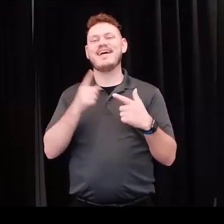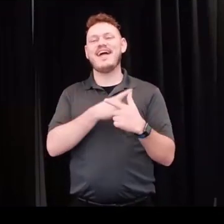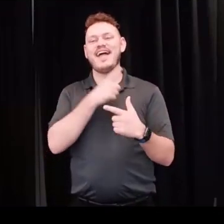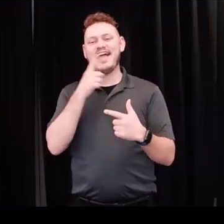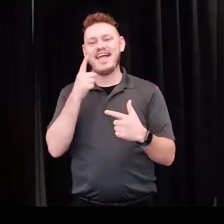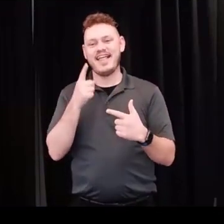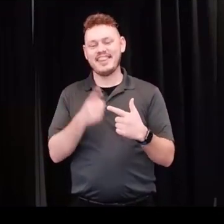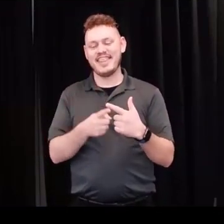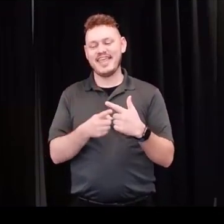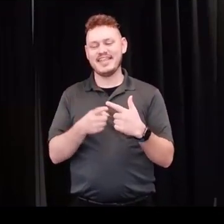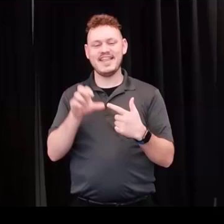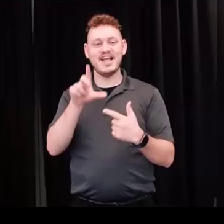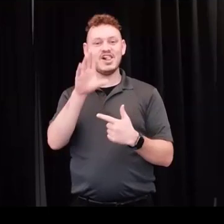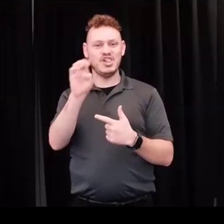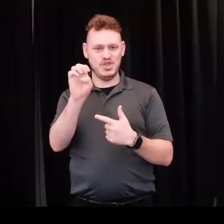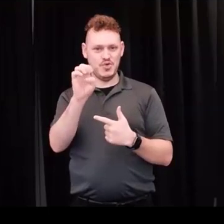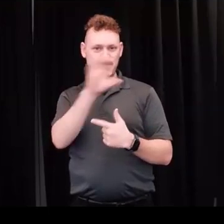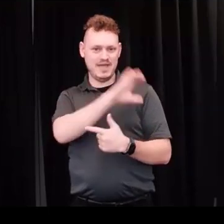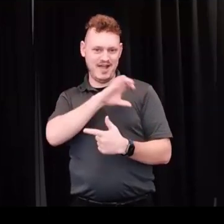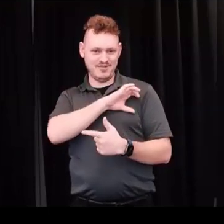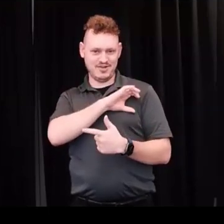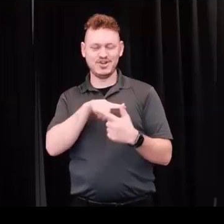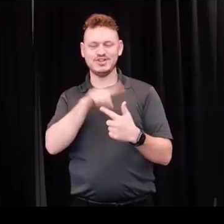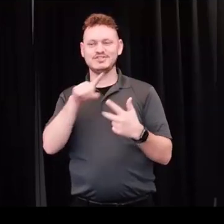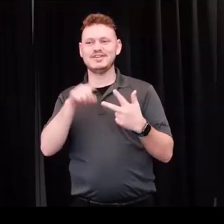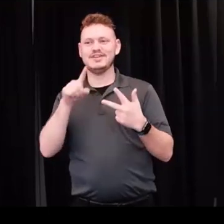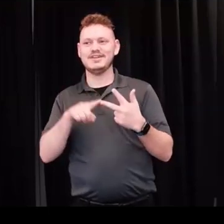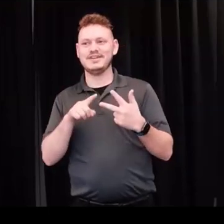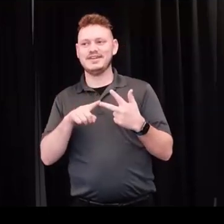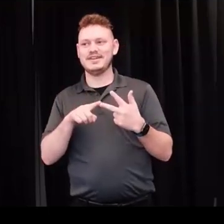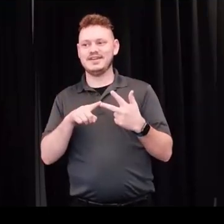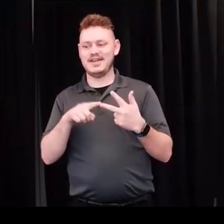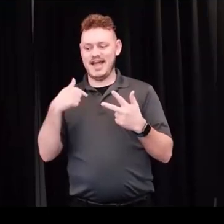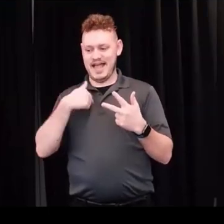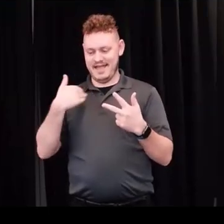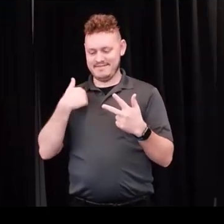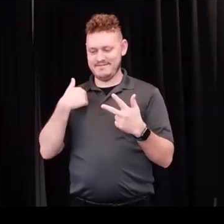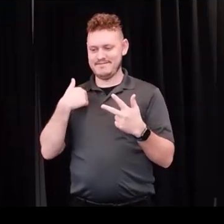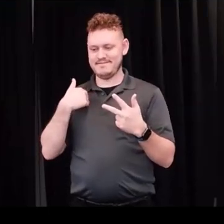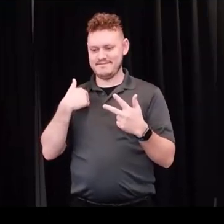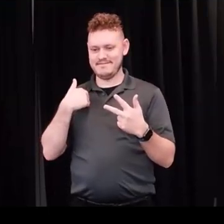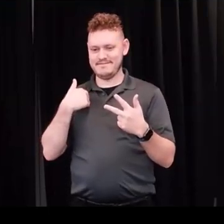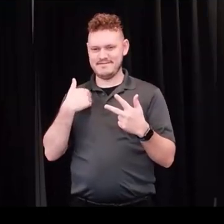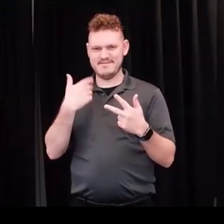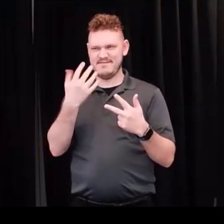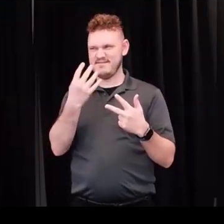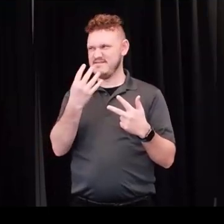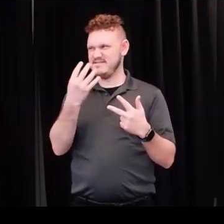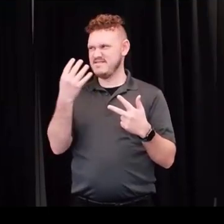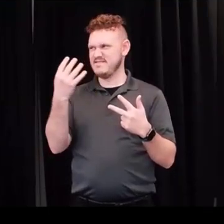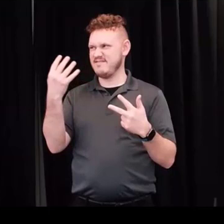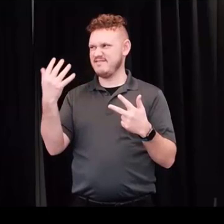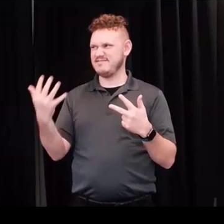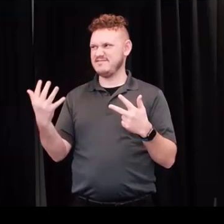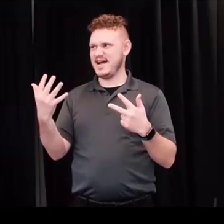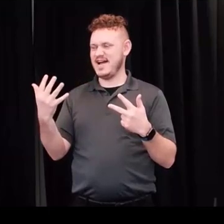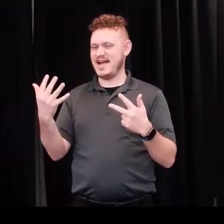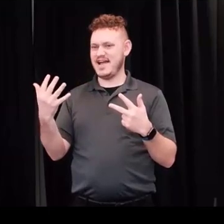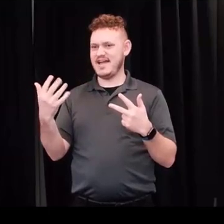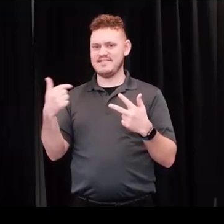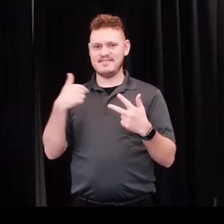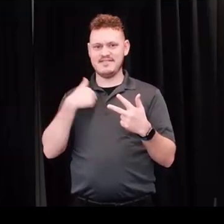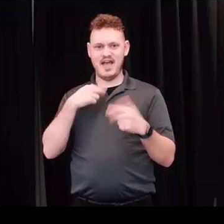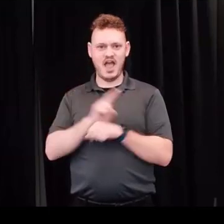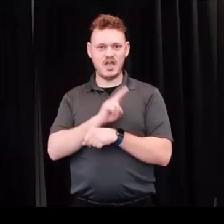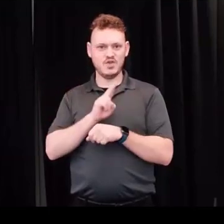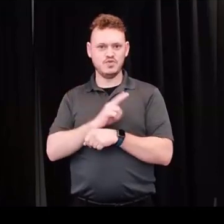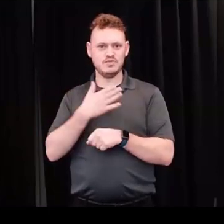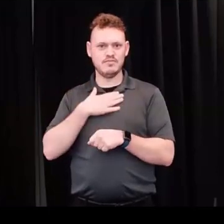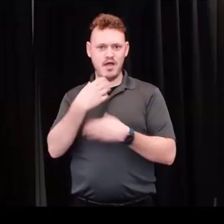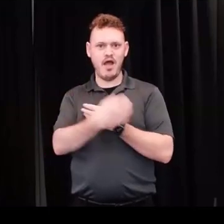have these Clue characters and then I have four or five that I use at my office that